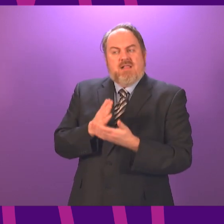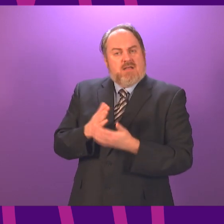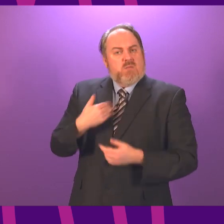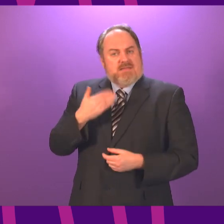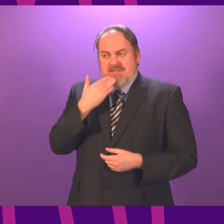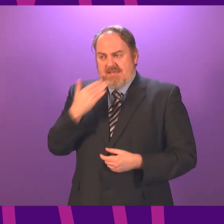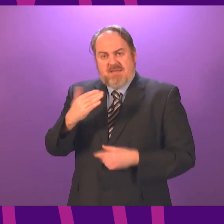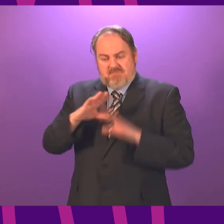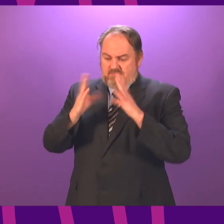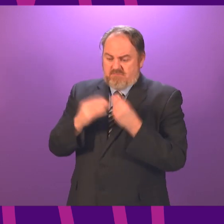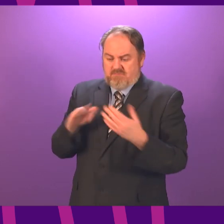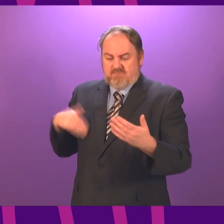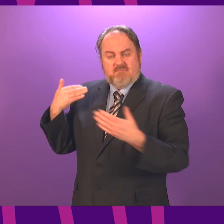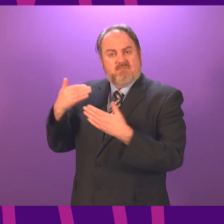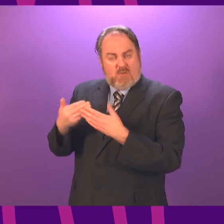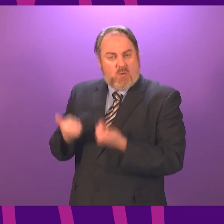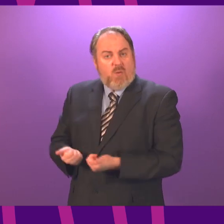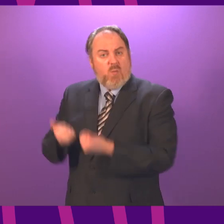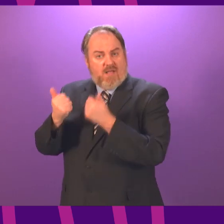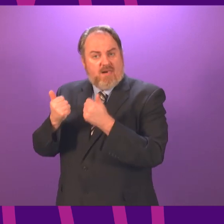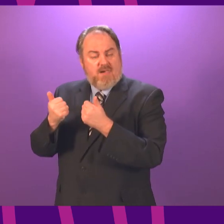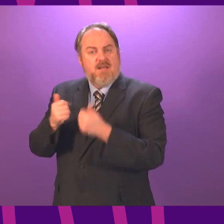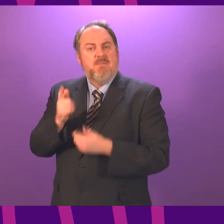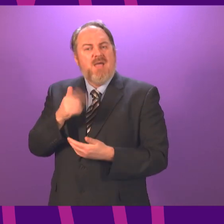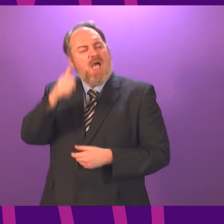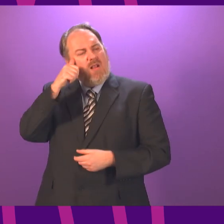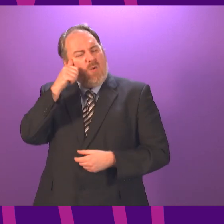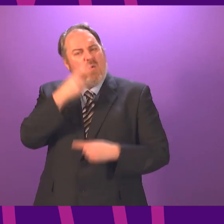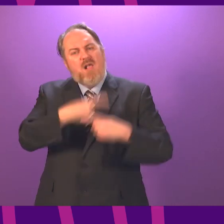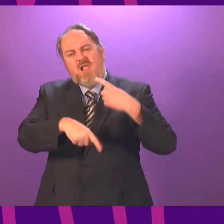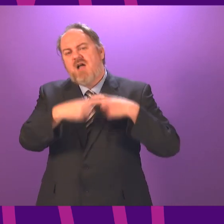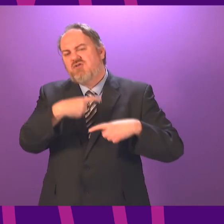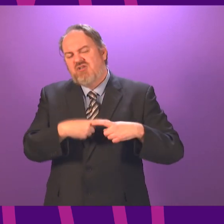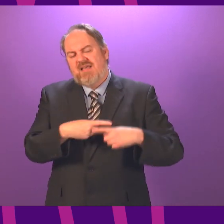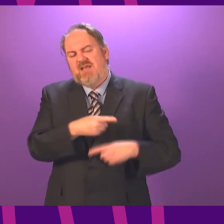Minister’s scepticism when I asked about them last year. Can we have an assurance from